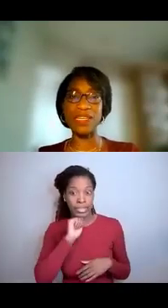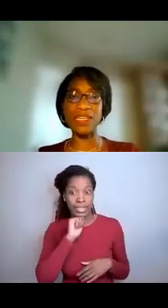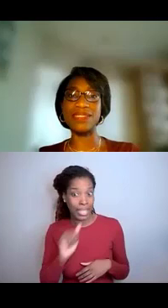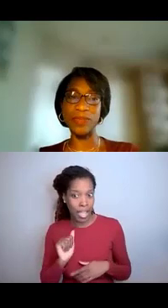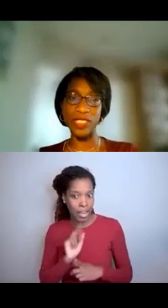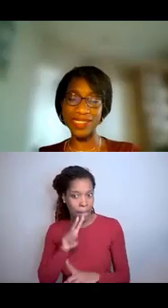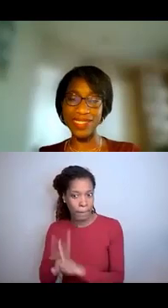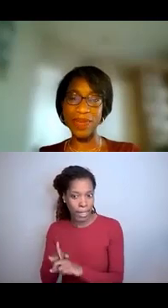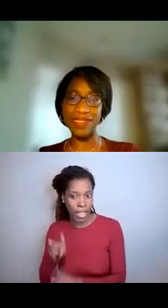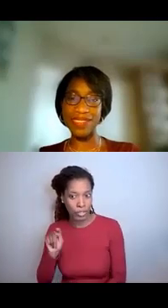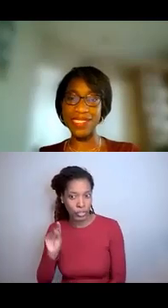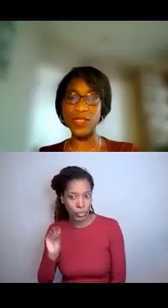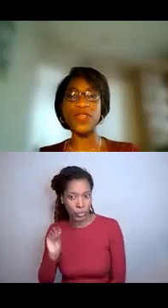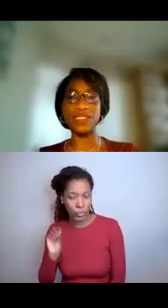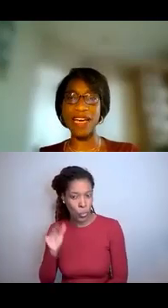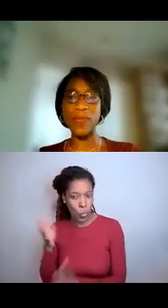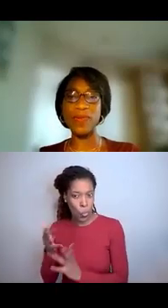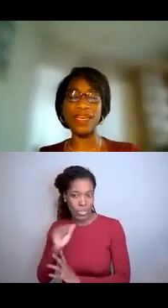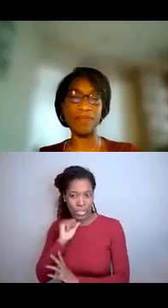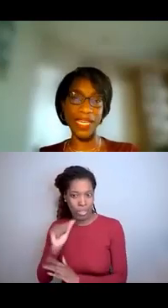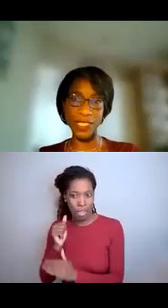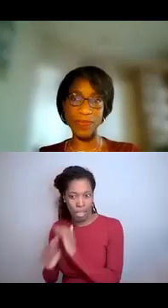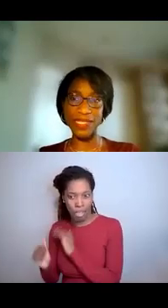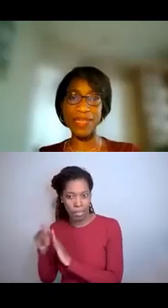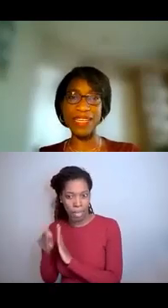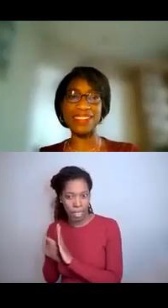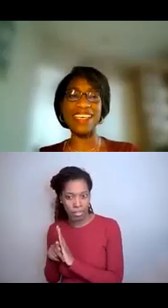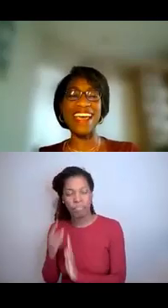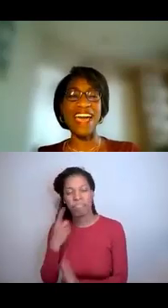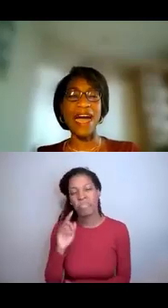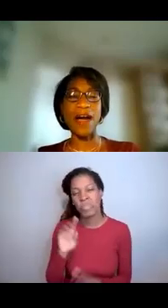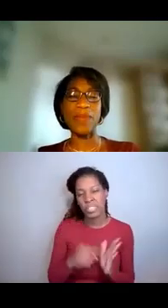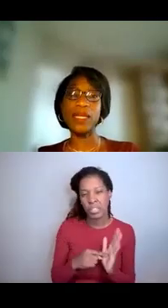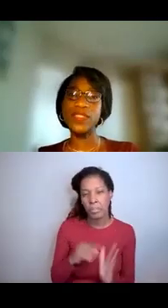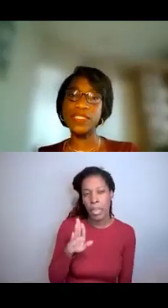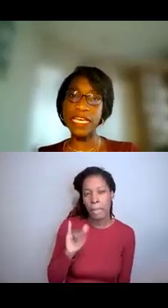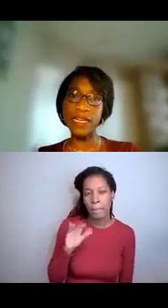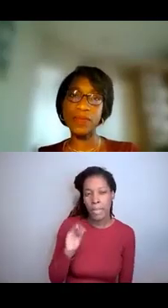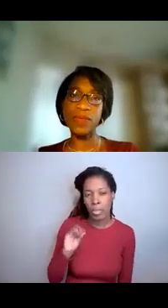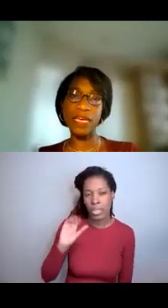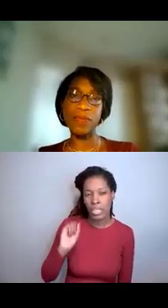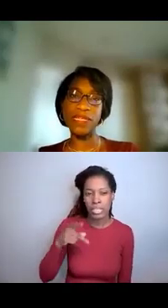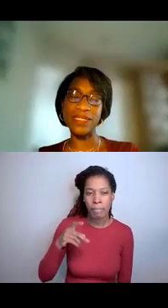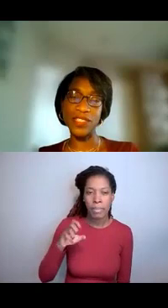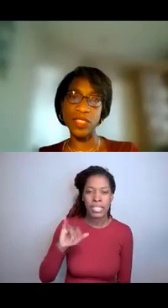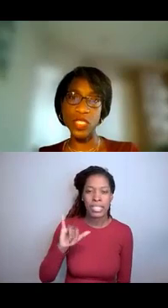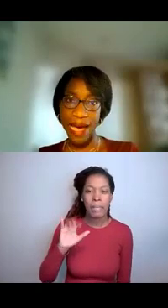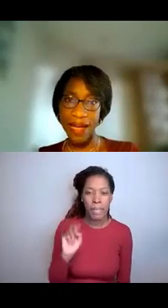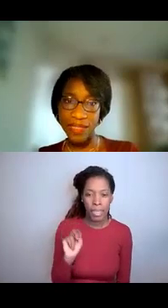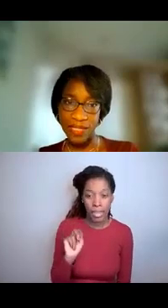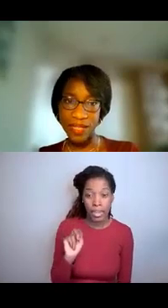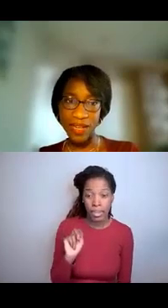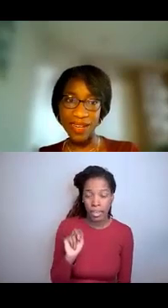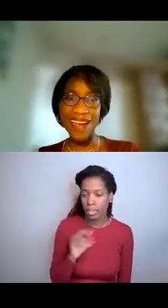what is not subject to the policy? So for example, like biospecimens, and understanding what the implementation challenges are.